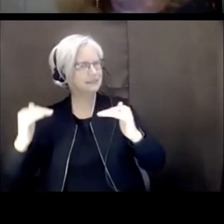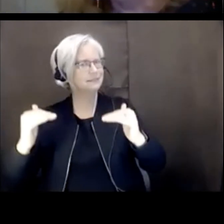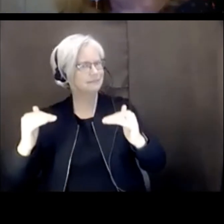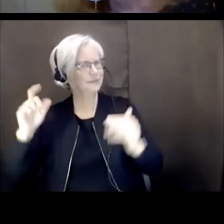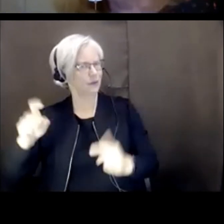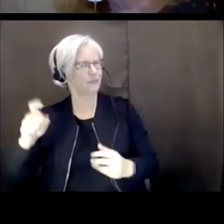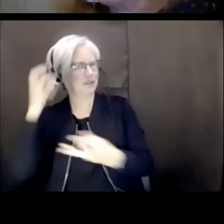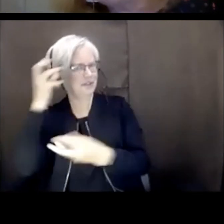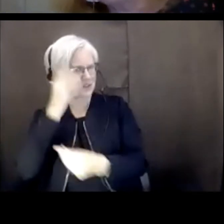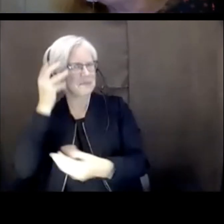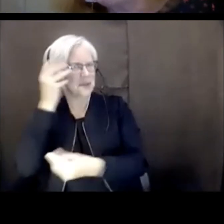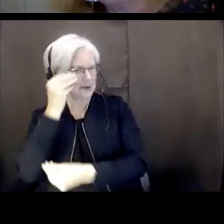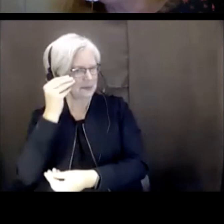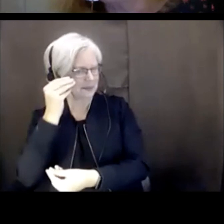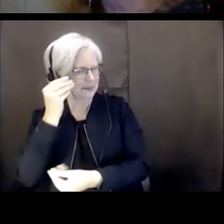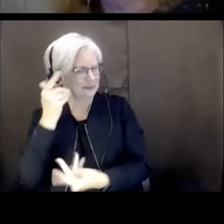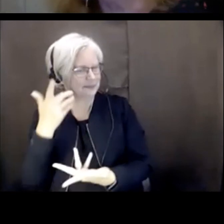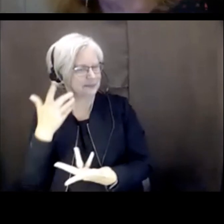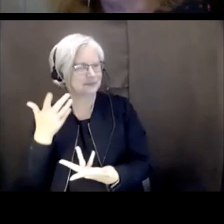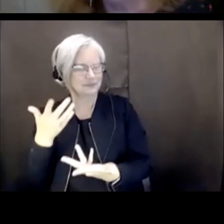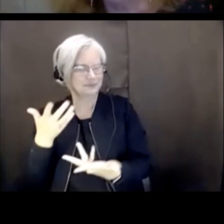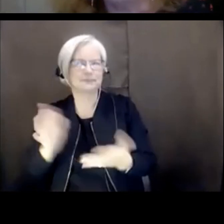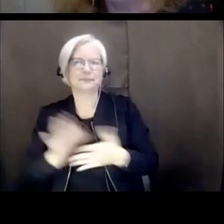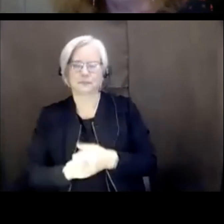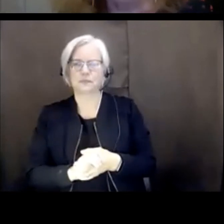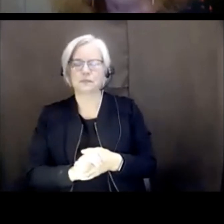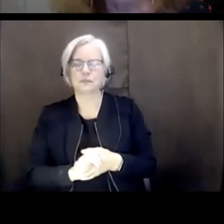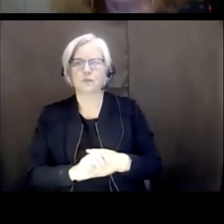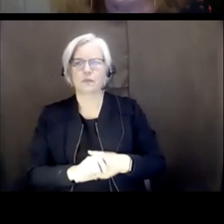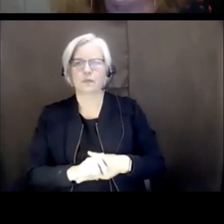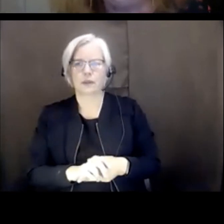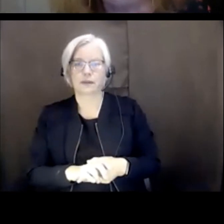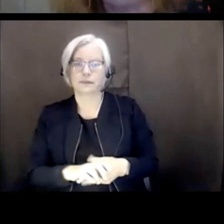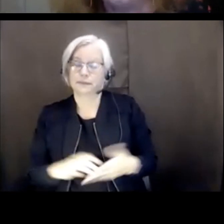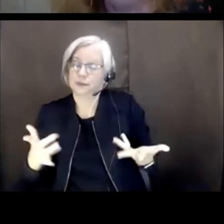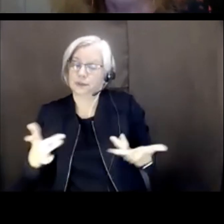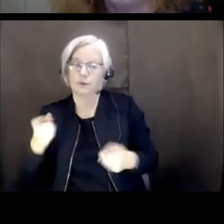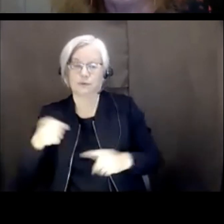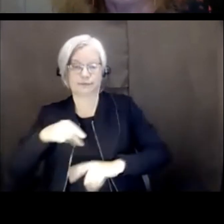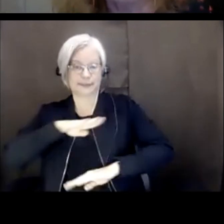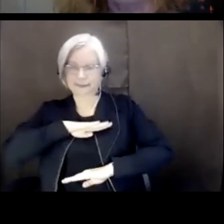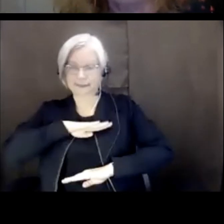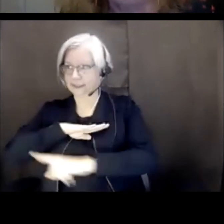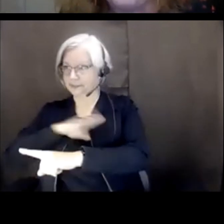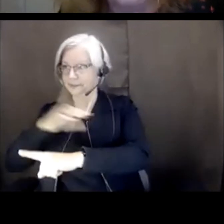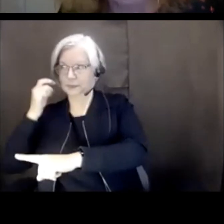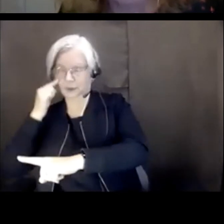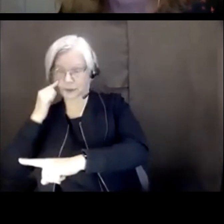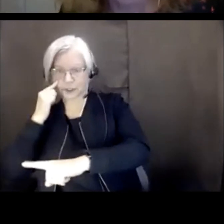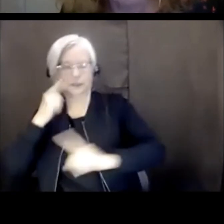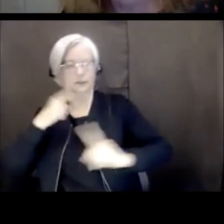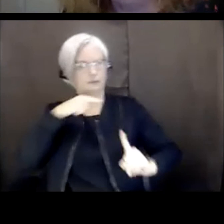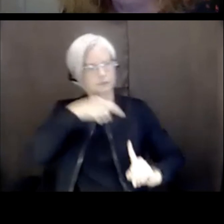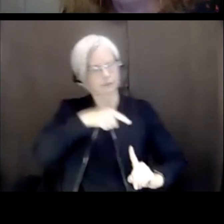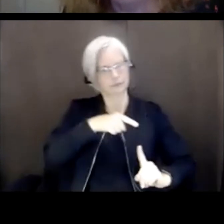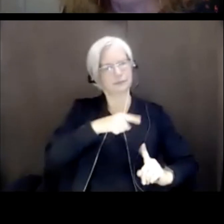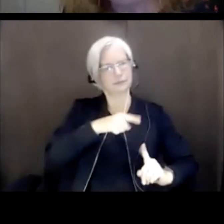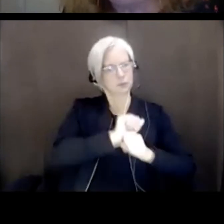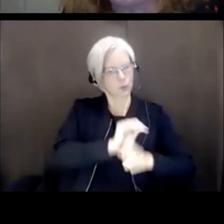TERMS OF HOW TO BALANCE THE NEEDS OF BOTH PARTIES AND THE EMPLOYER. SO THREE PARTIES